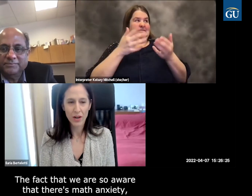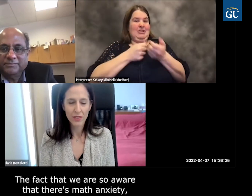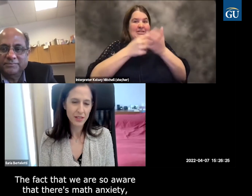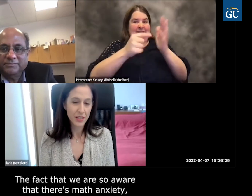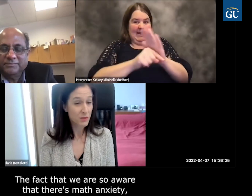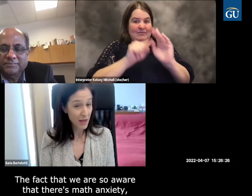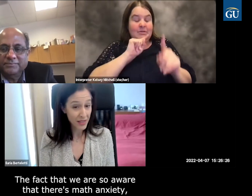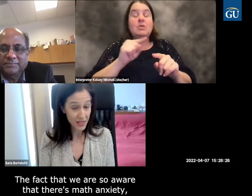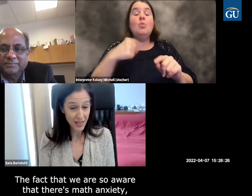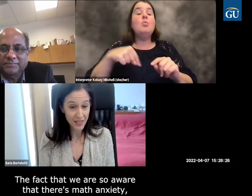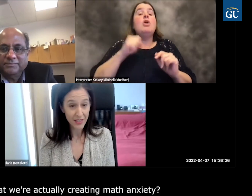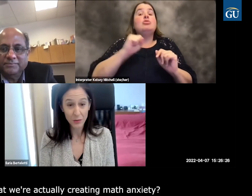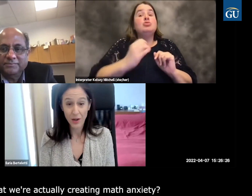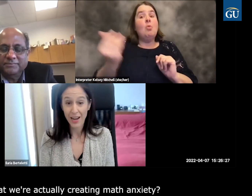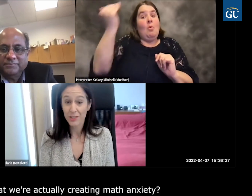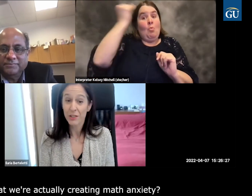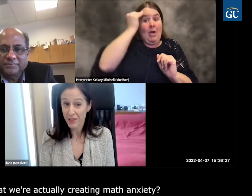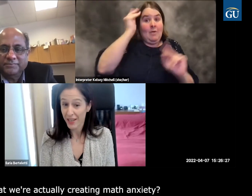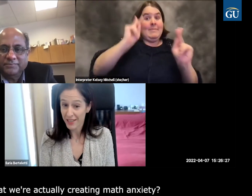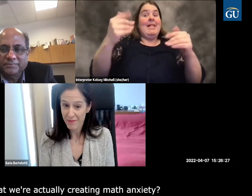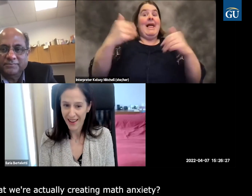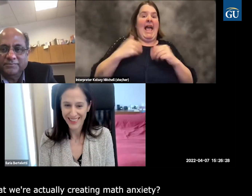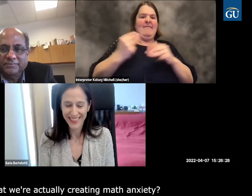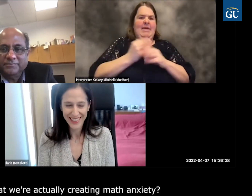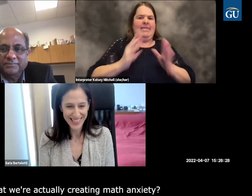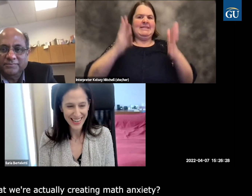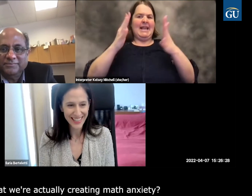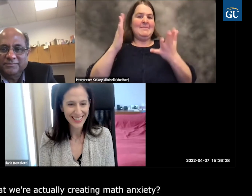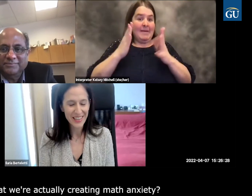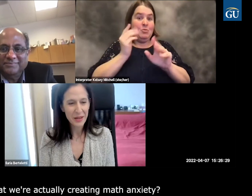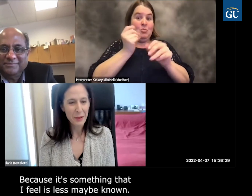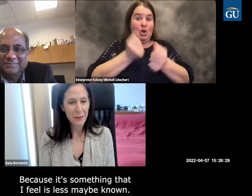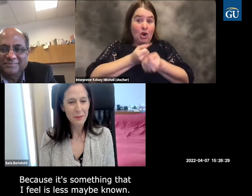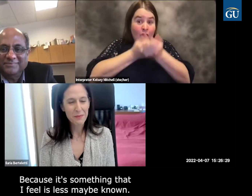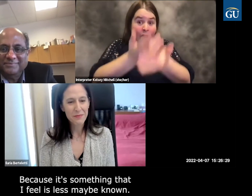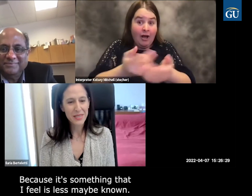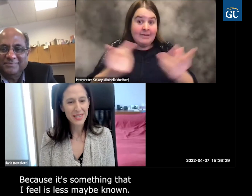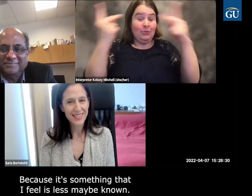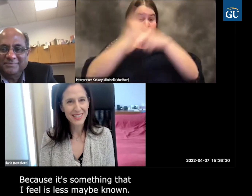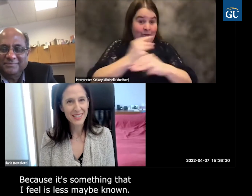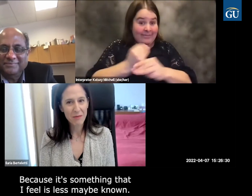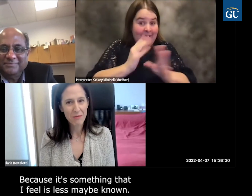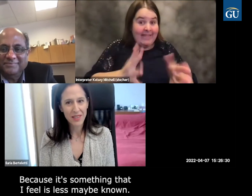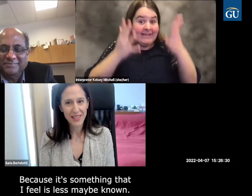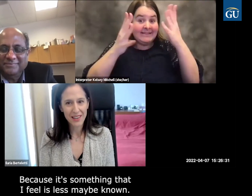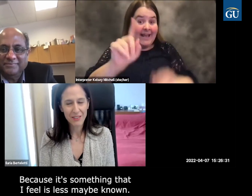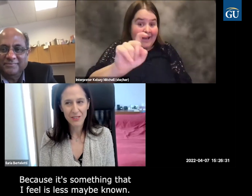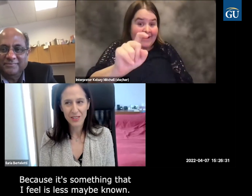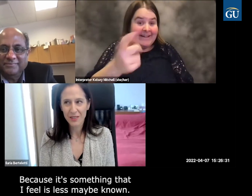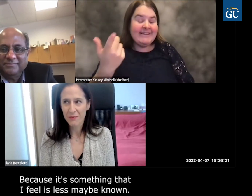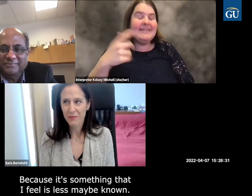that there's math anxiety that we're actually creating math anxiety